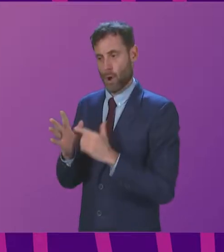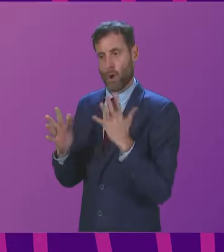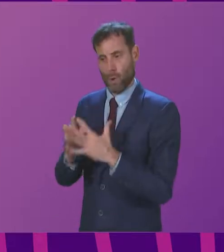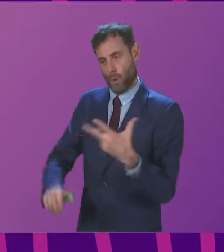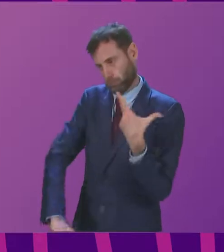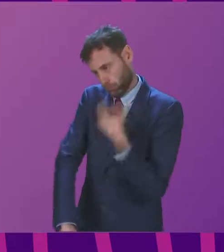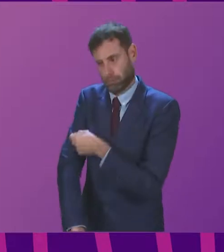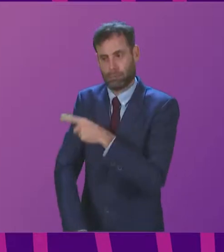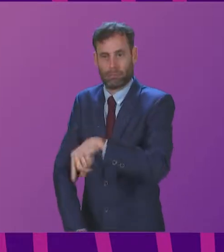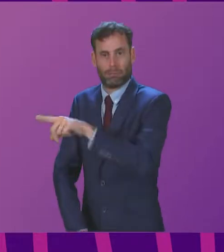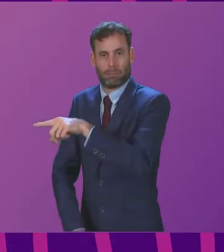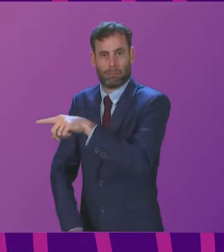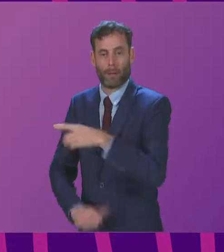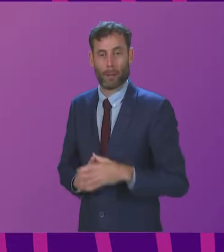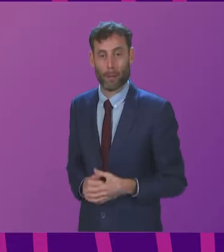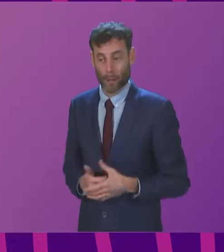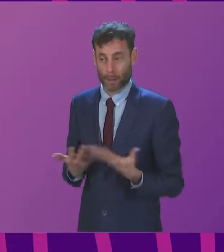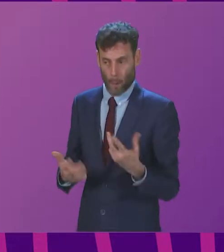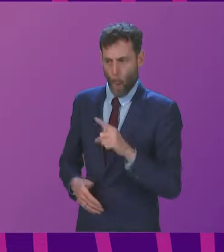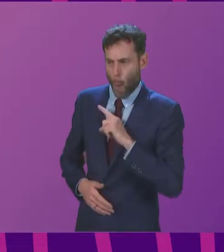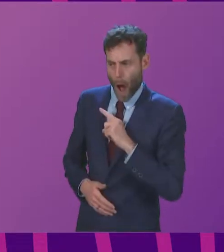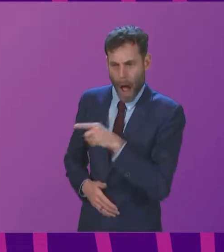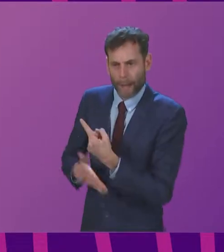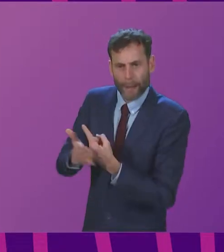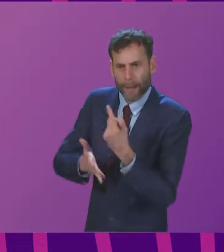All of that is a stark reminder that, unfortunately, the threat of the pandemic